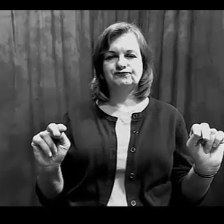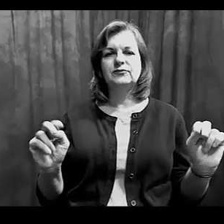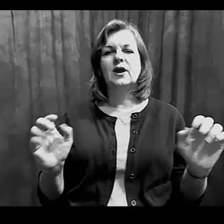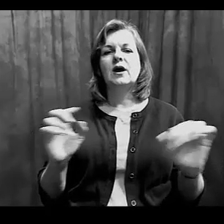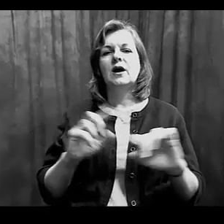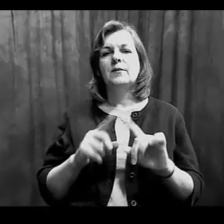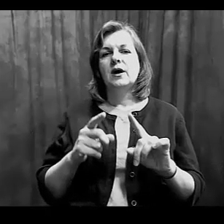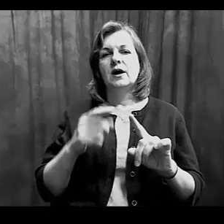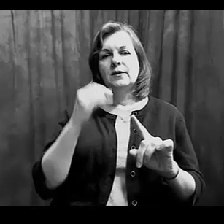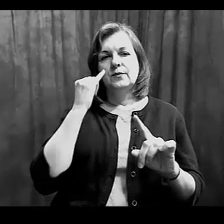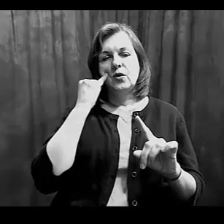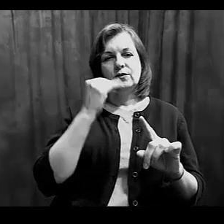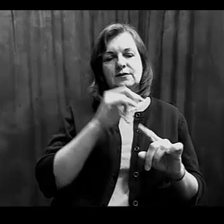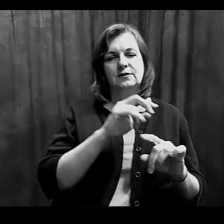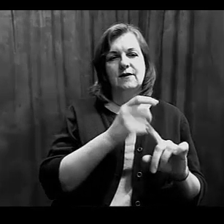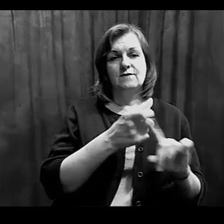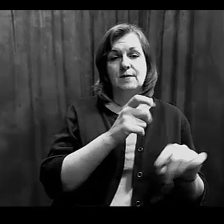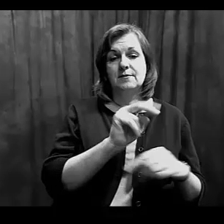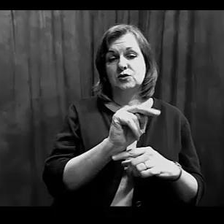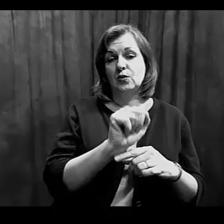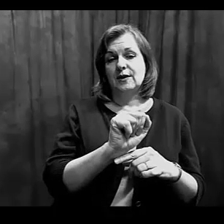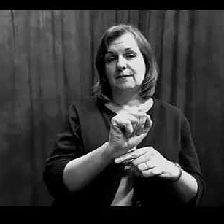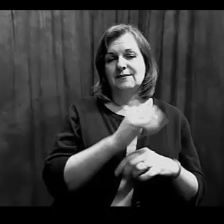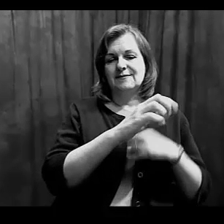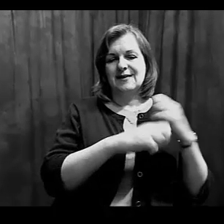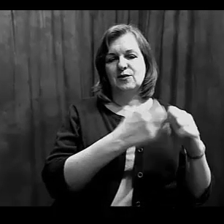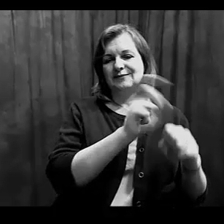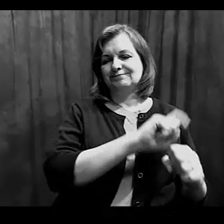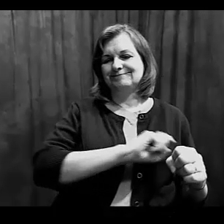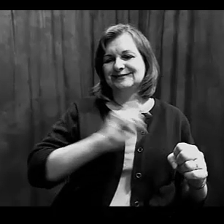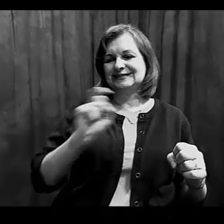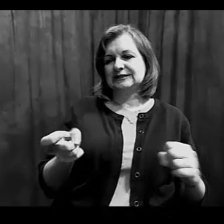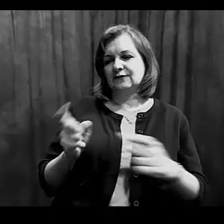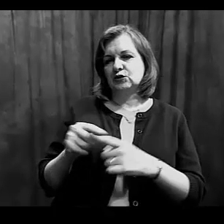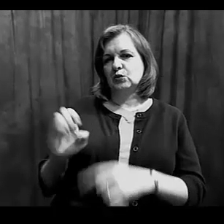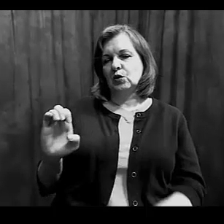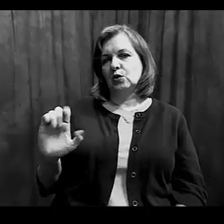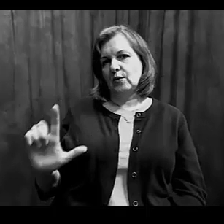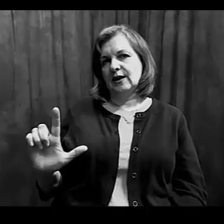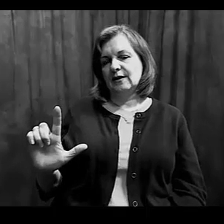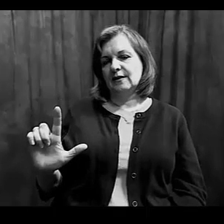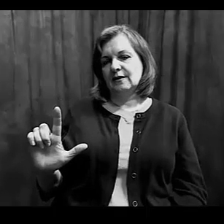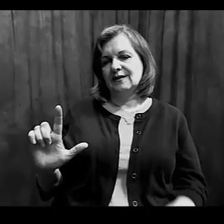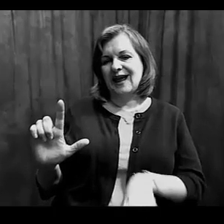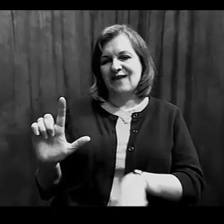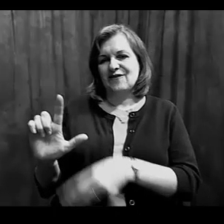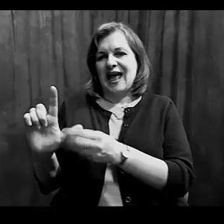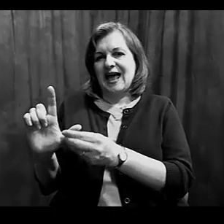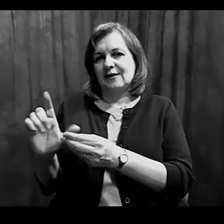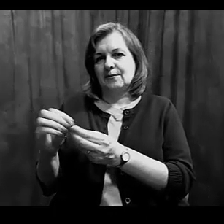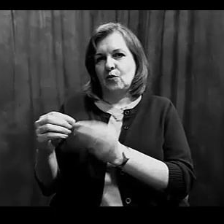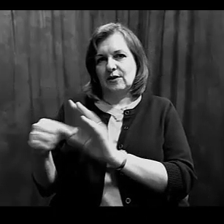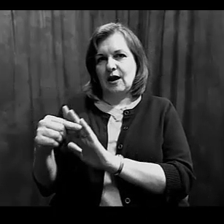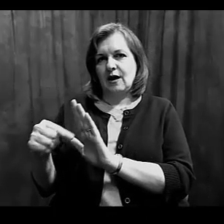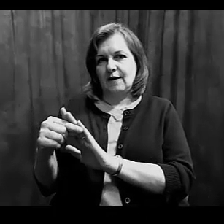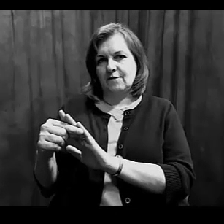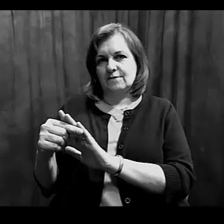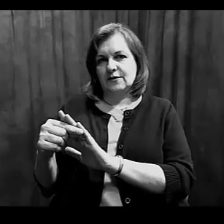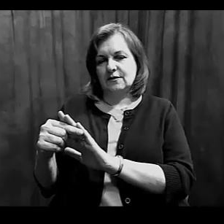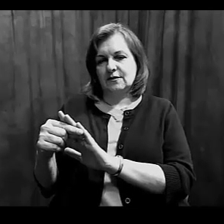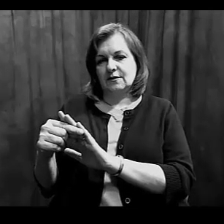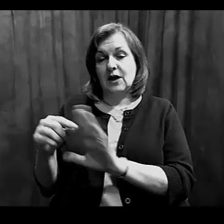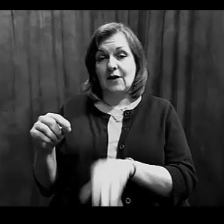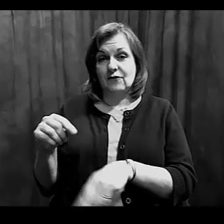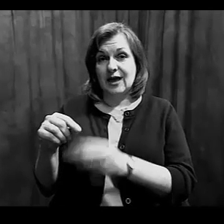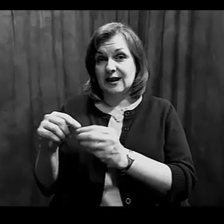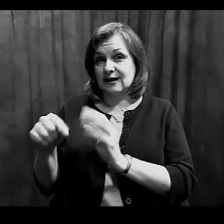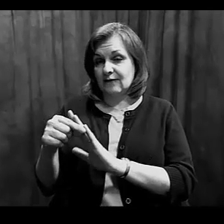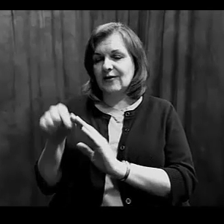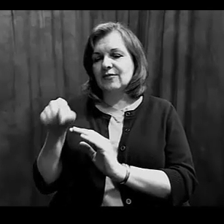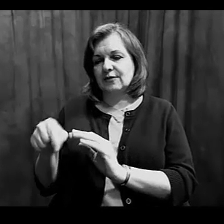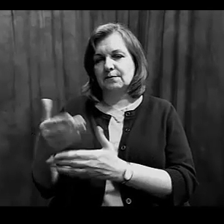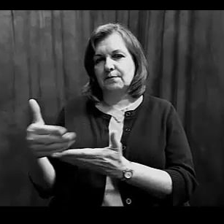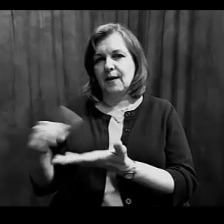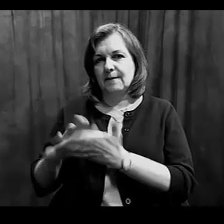but if I take this electron away from sodium and give it to chlorine I just added a negative to it -- if I add a negative it becomes negative